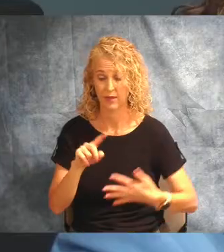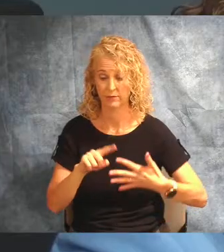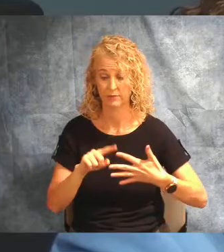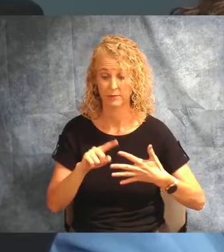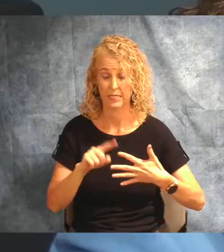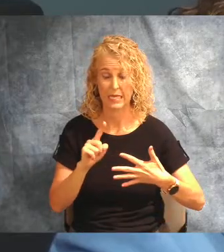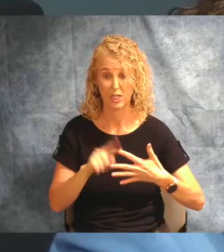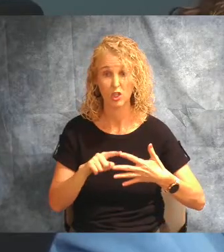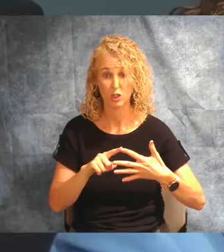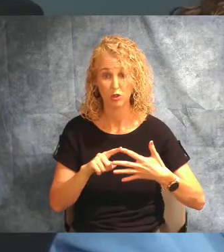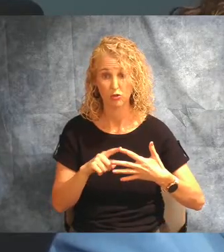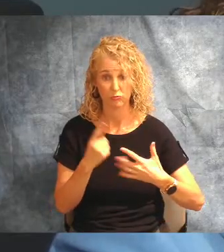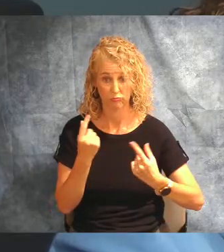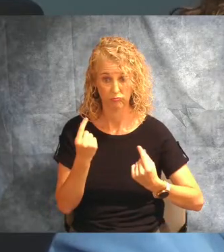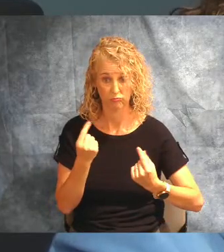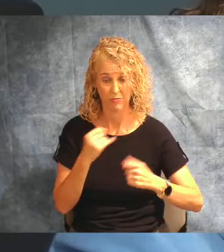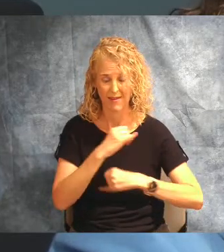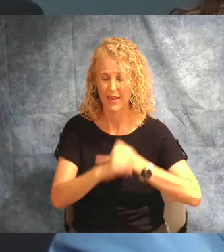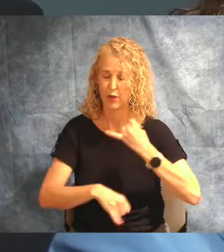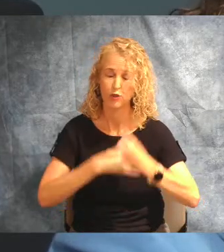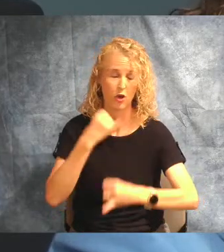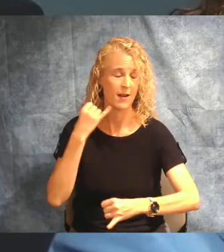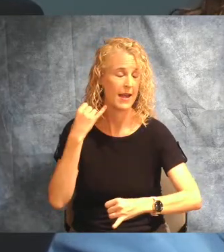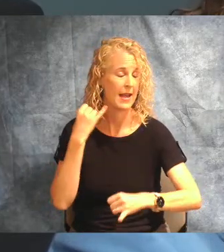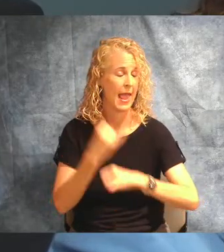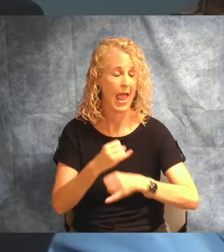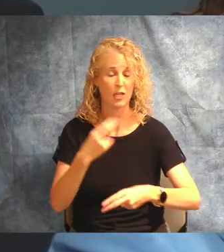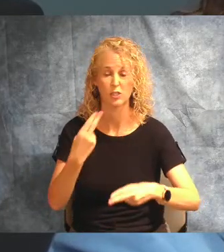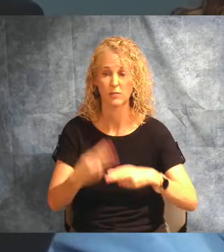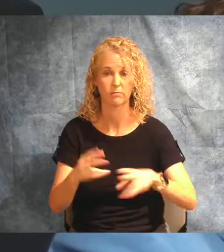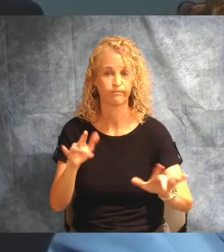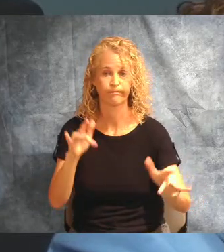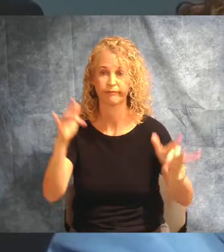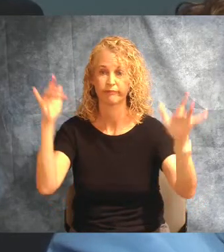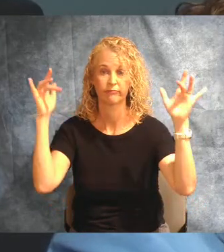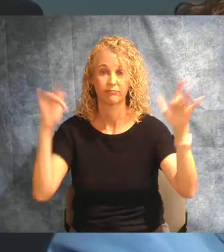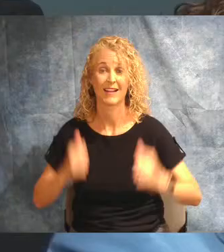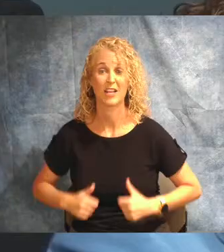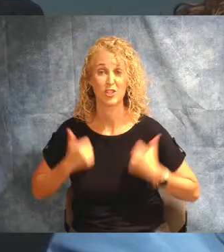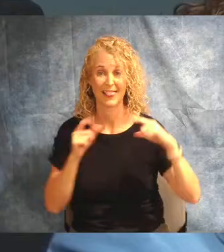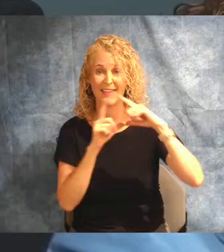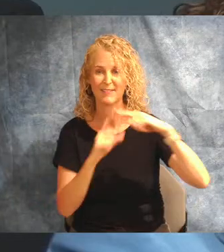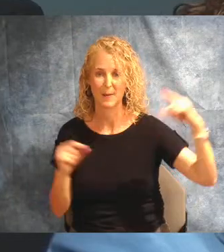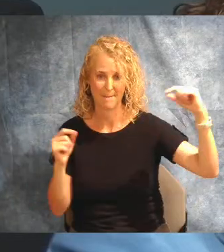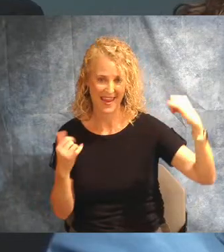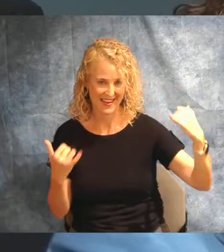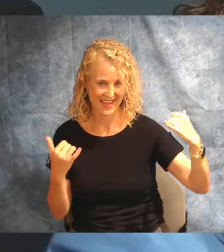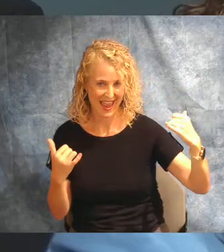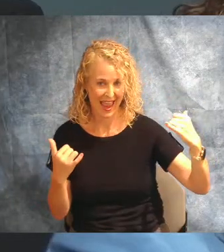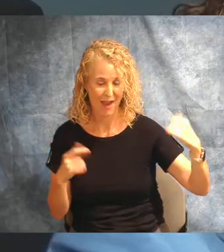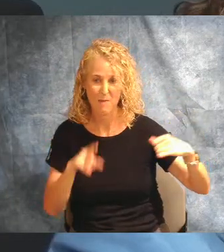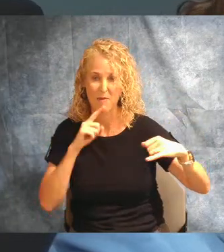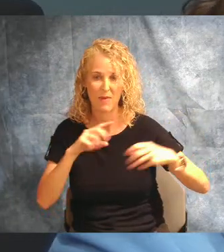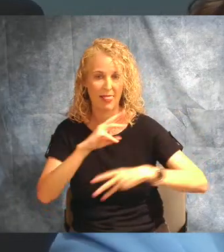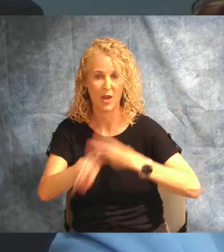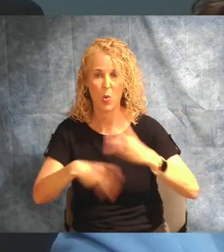be an international acclaimed singer and she lives in Japan now and travels the world singing. So